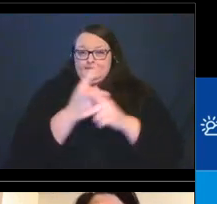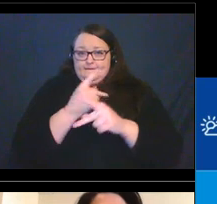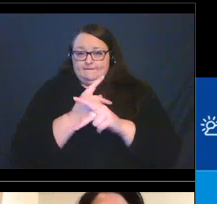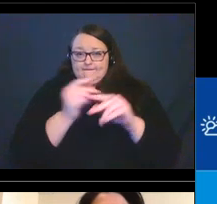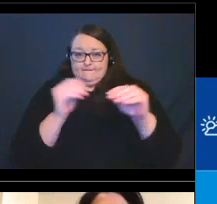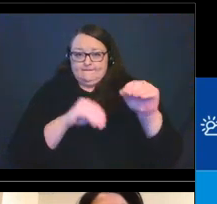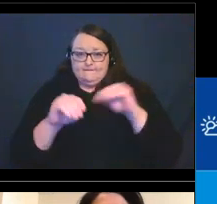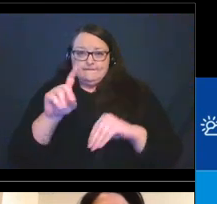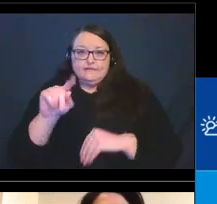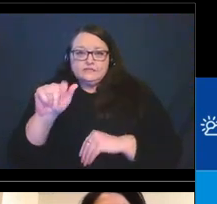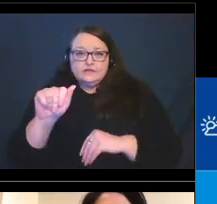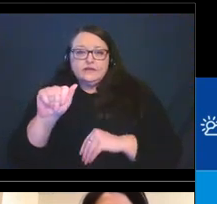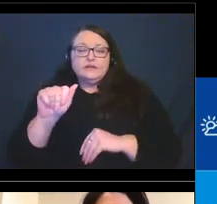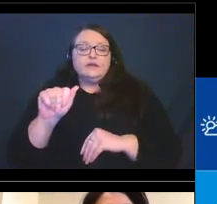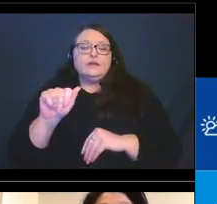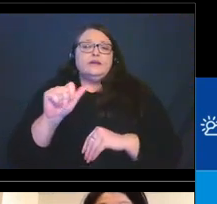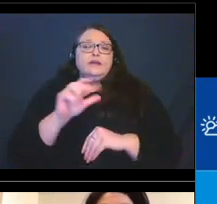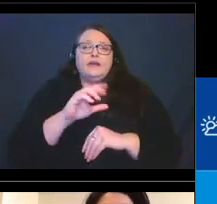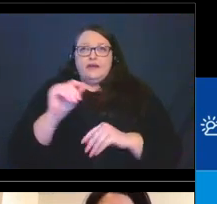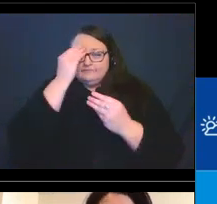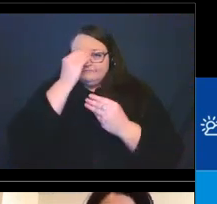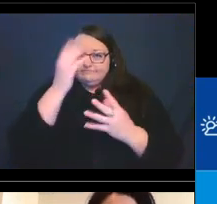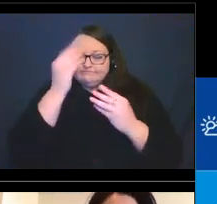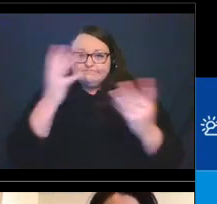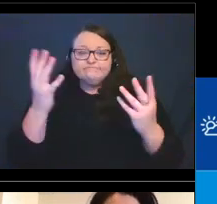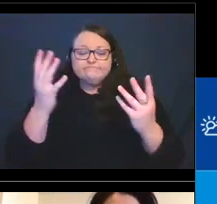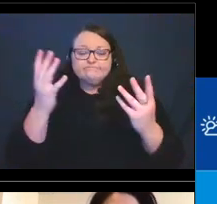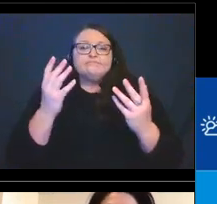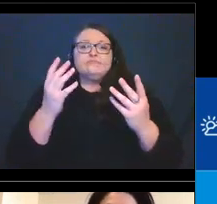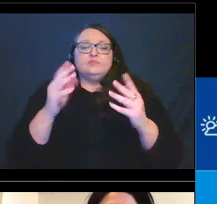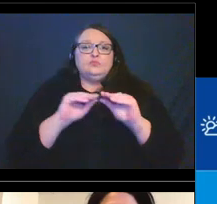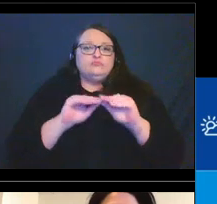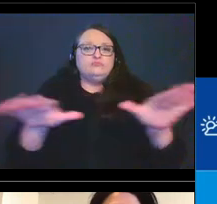and methods that are relevant from a public health perspective. The Weather